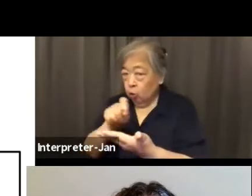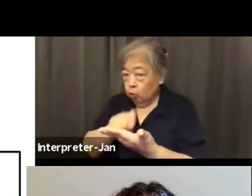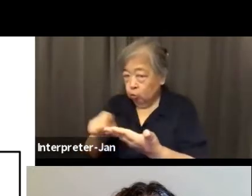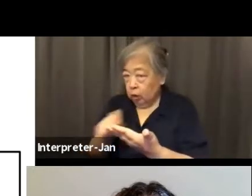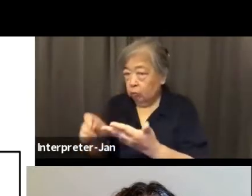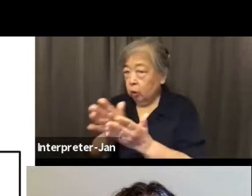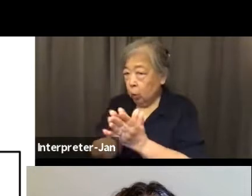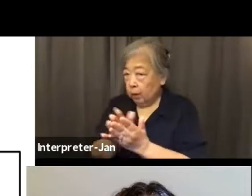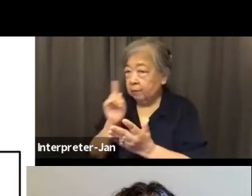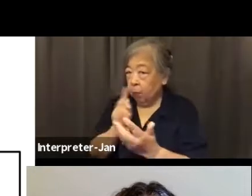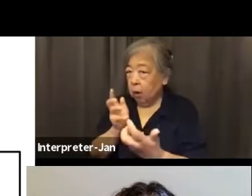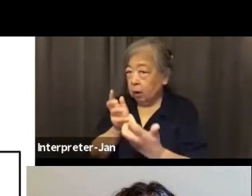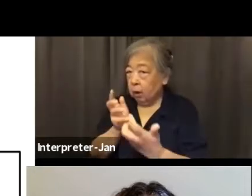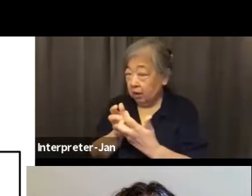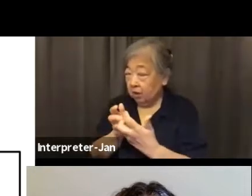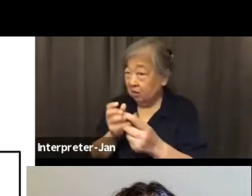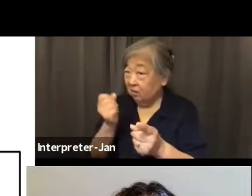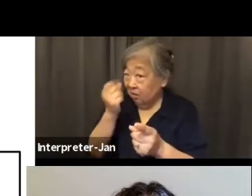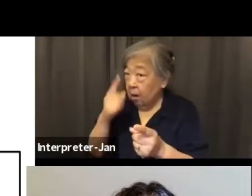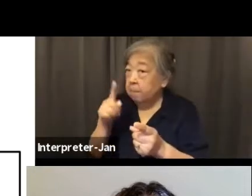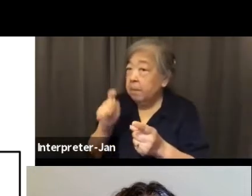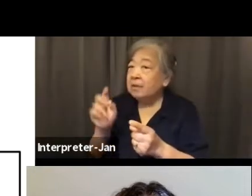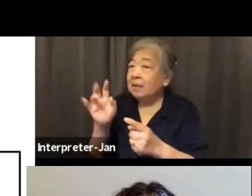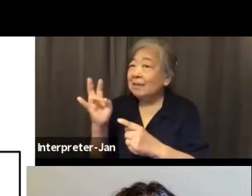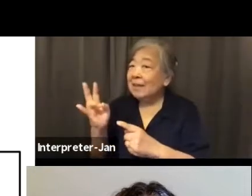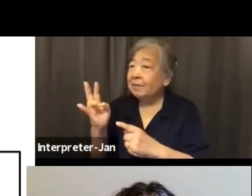within 7 days of admission into the program.